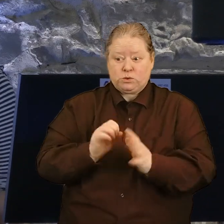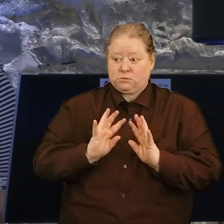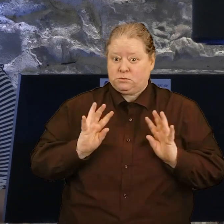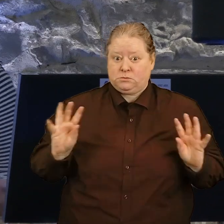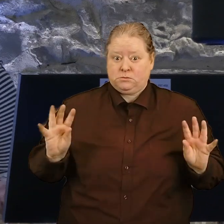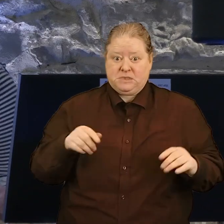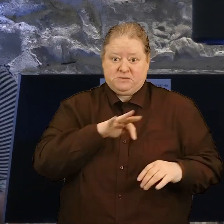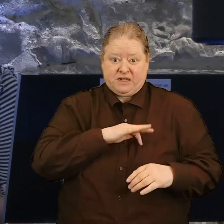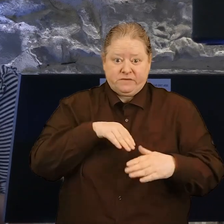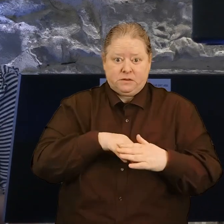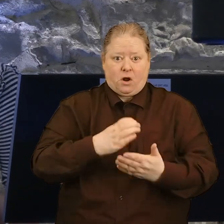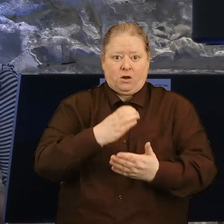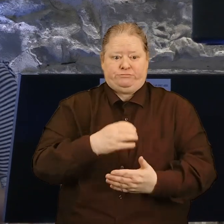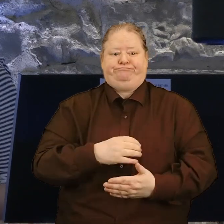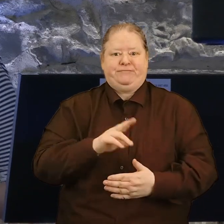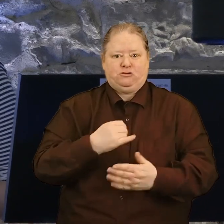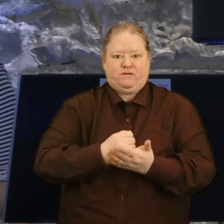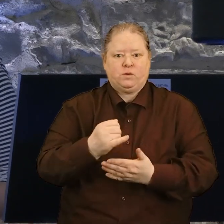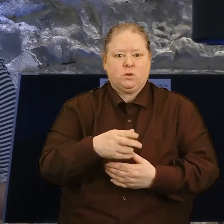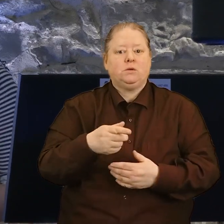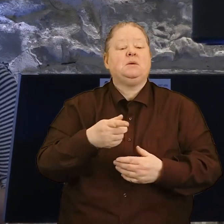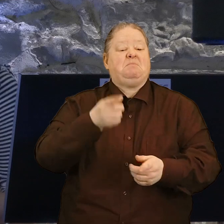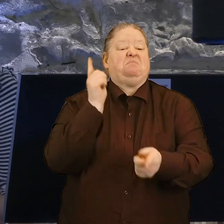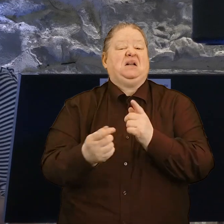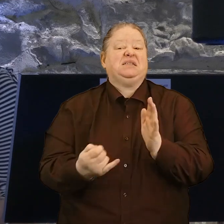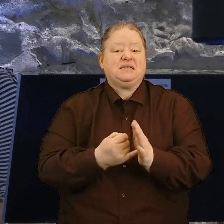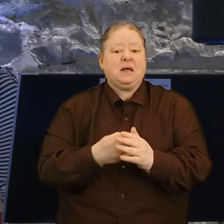and the college couldn't refuse him. So he turned up, he passed the exam and was made a fellow within 3 weeks.